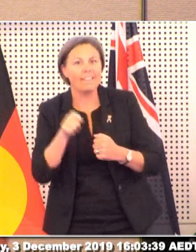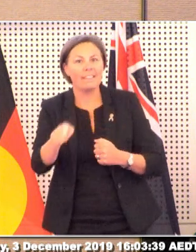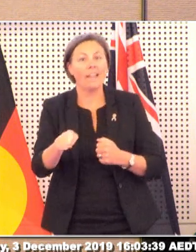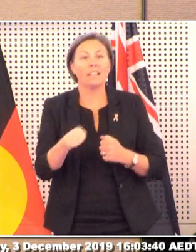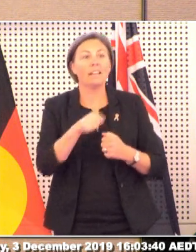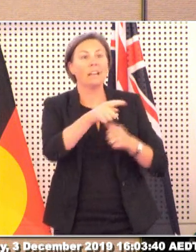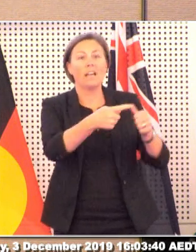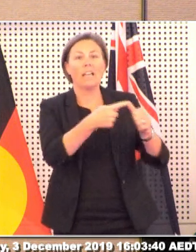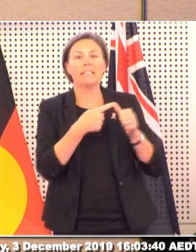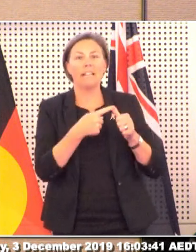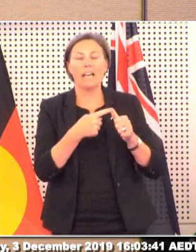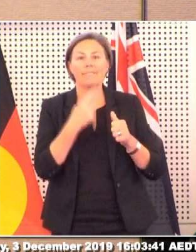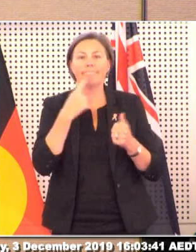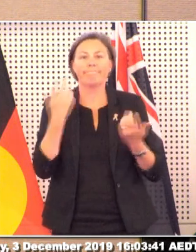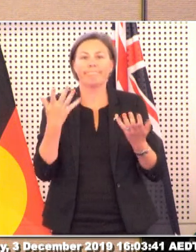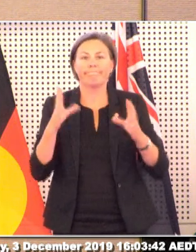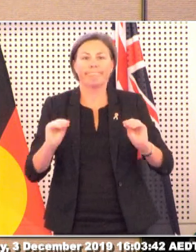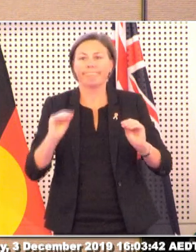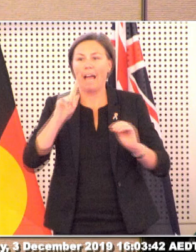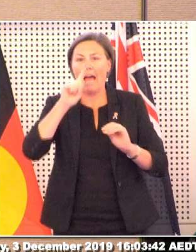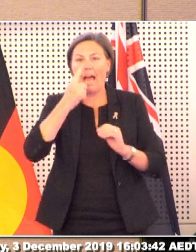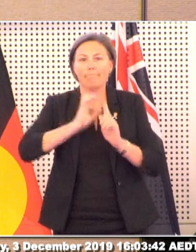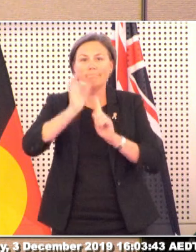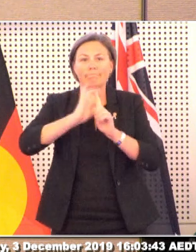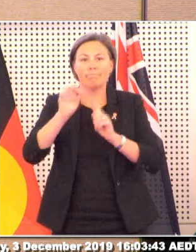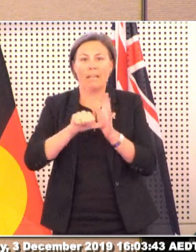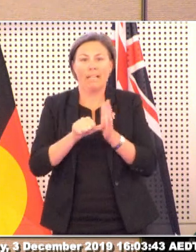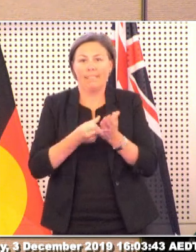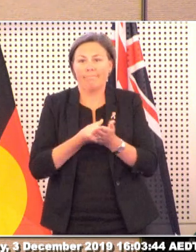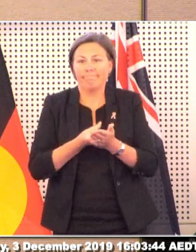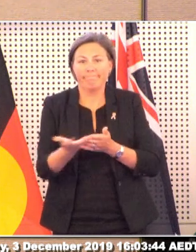no more work done on this house, the money has been spent, that’s the end of it.